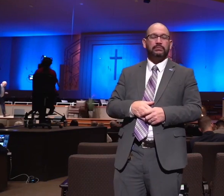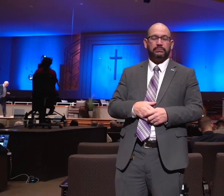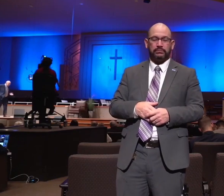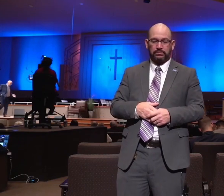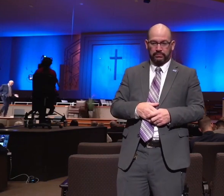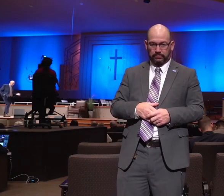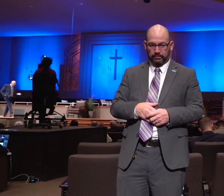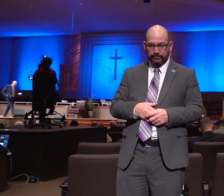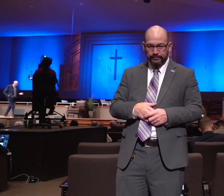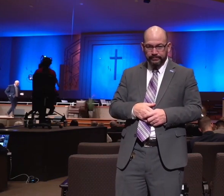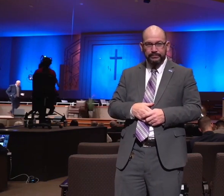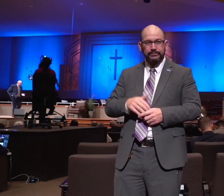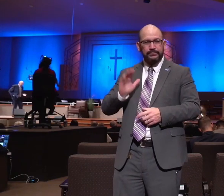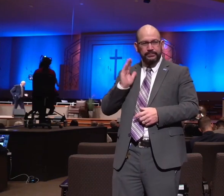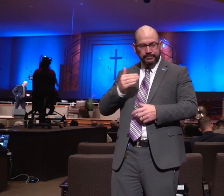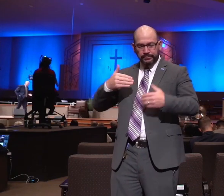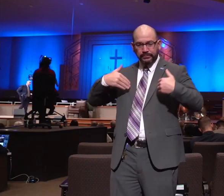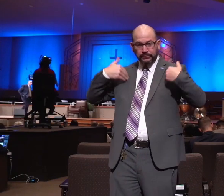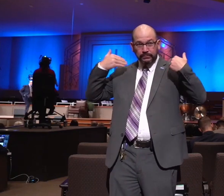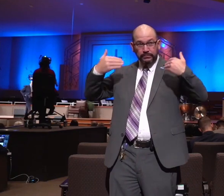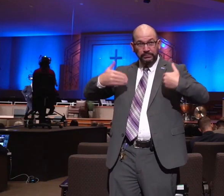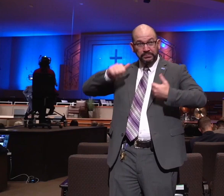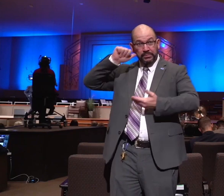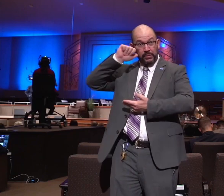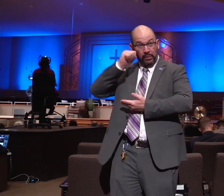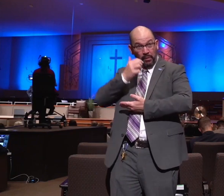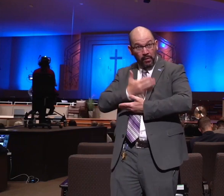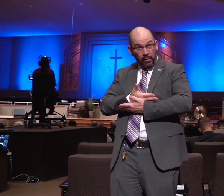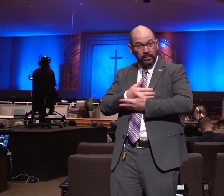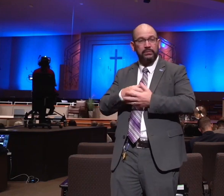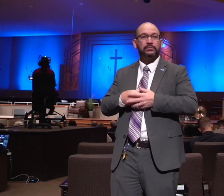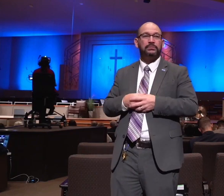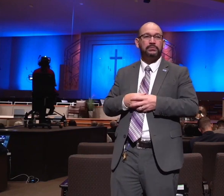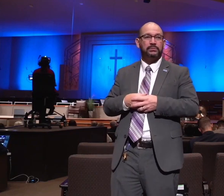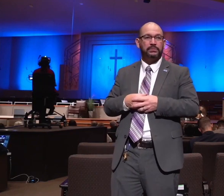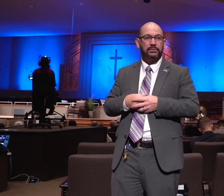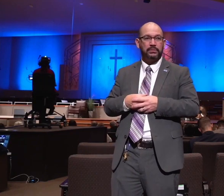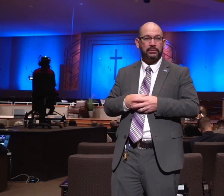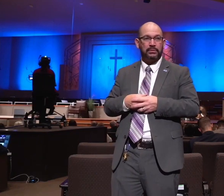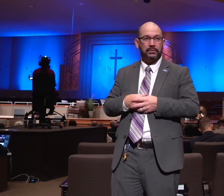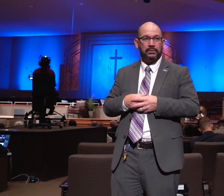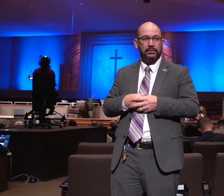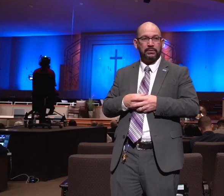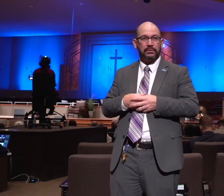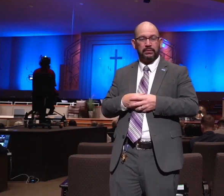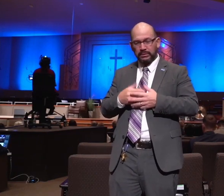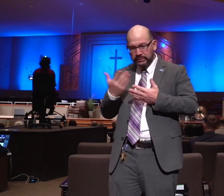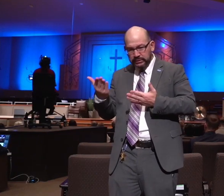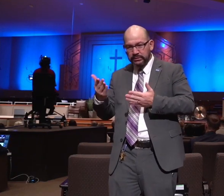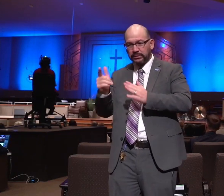our younger daughter Katie could have been a lawyer